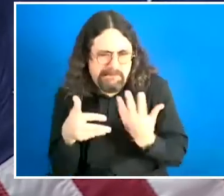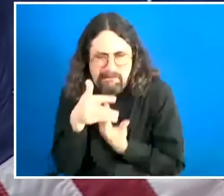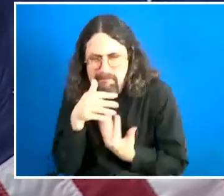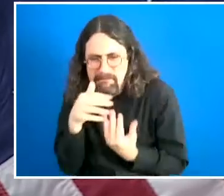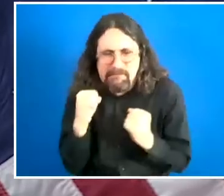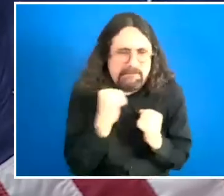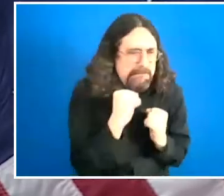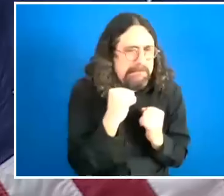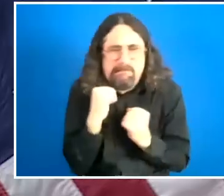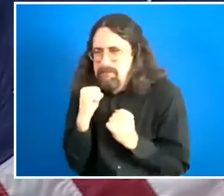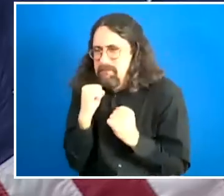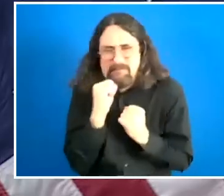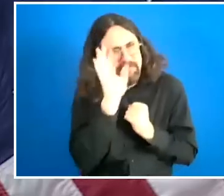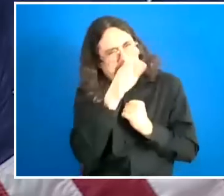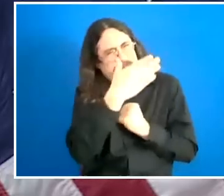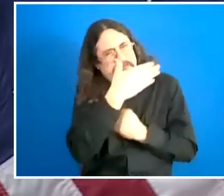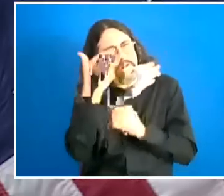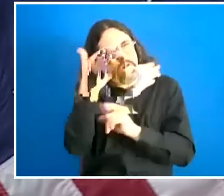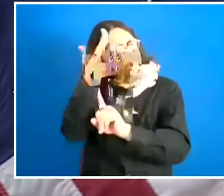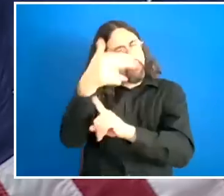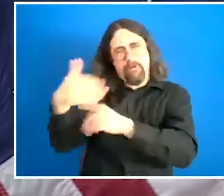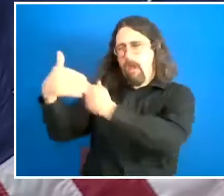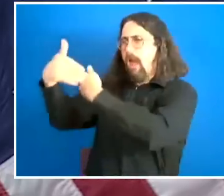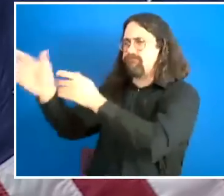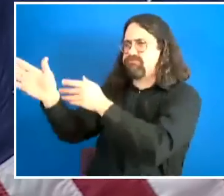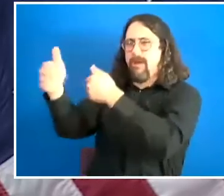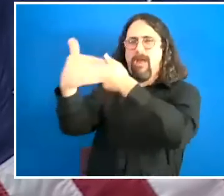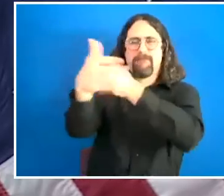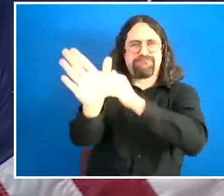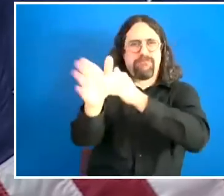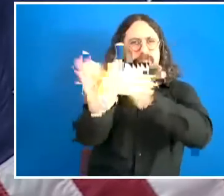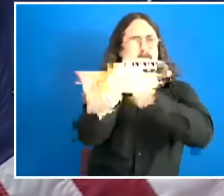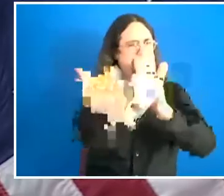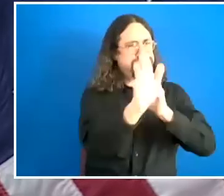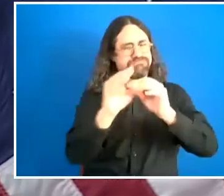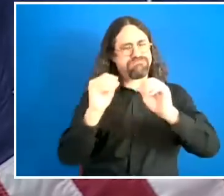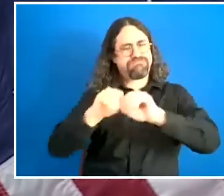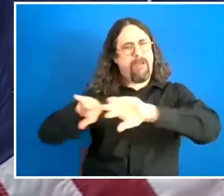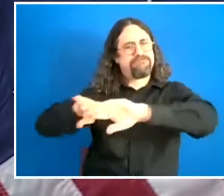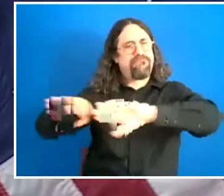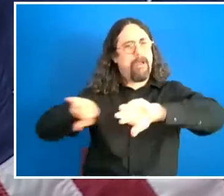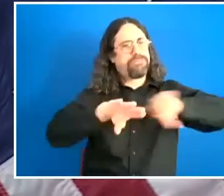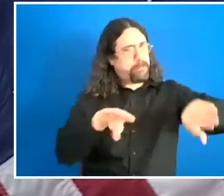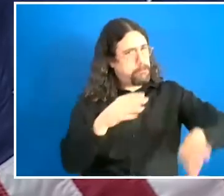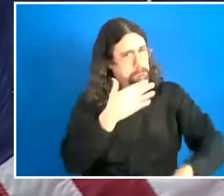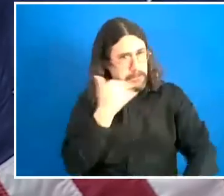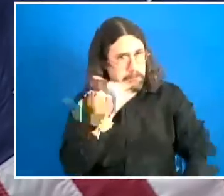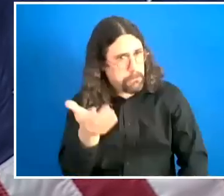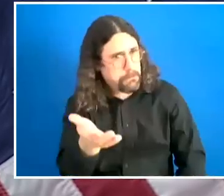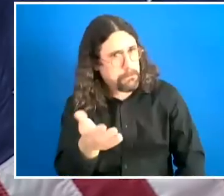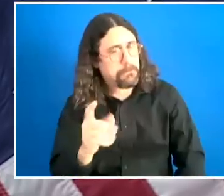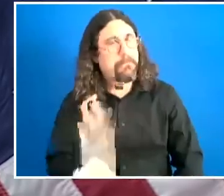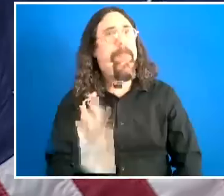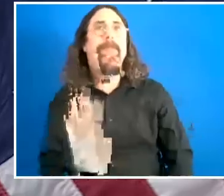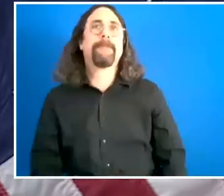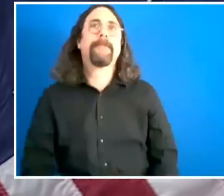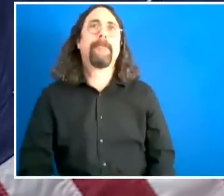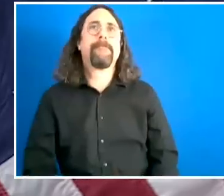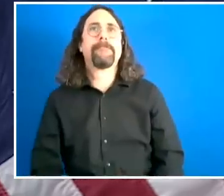SO CAN Y JOUUST TALK ABOUT THAT? YEAH. LET'S DO THIS. LET ME START ON